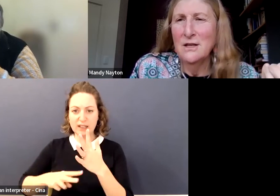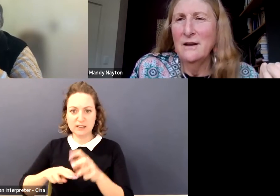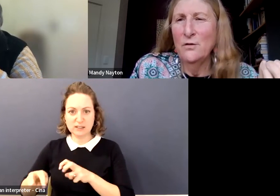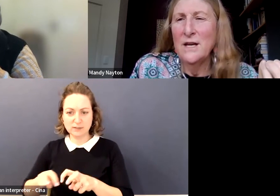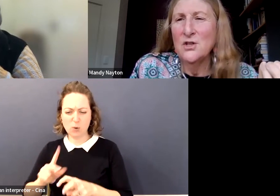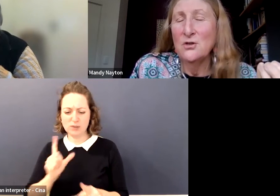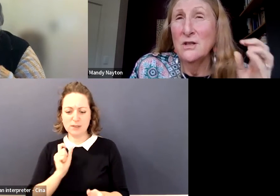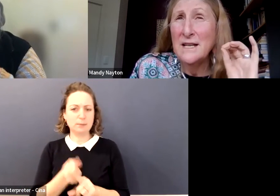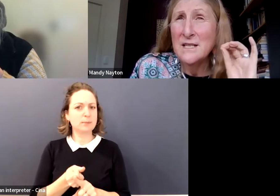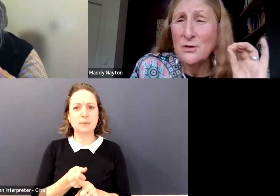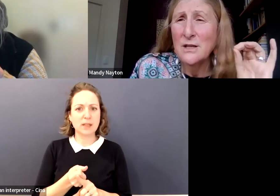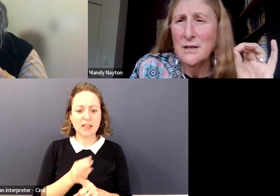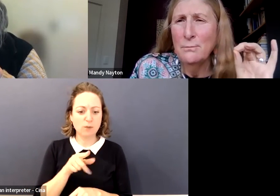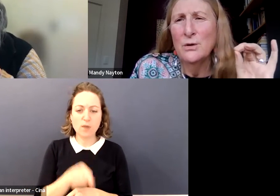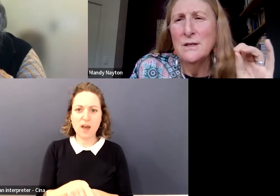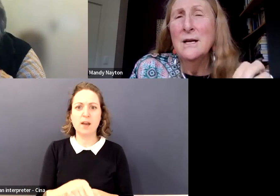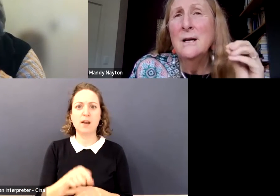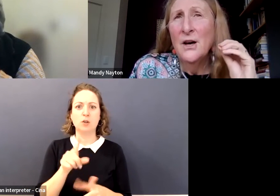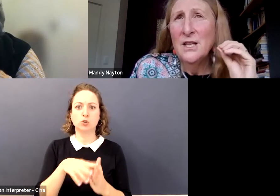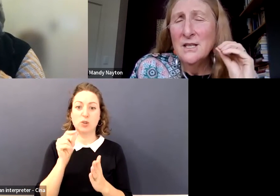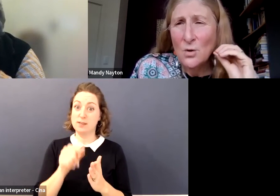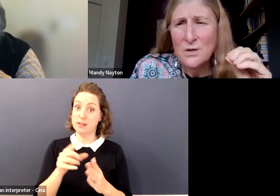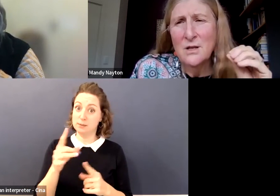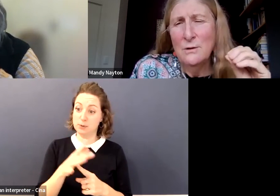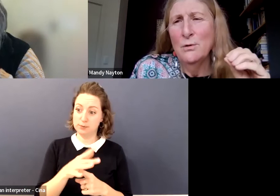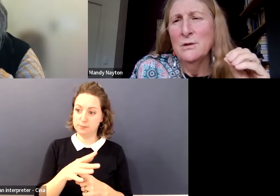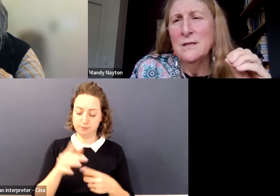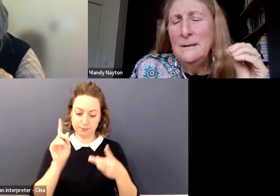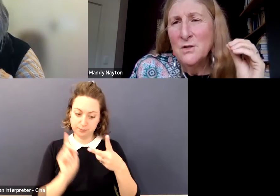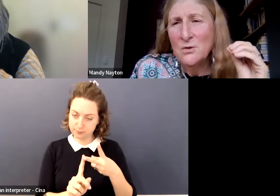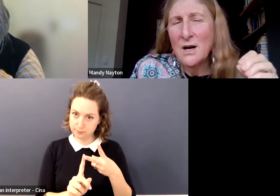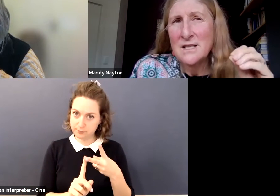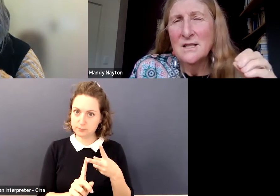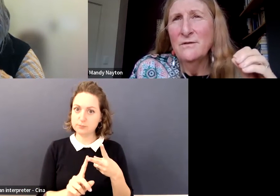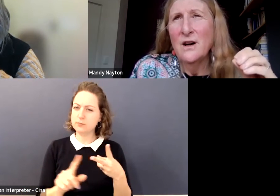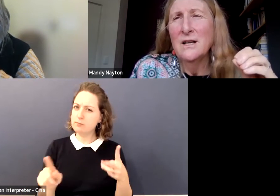there for that student. That is critically important. I think it's also important to identify